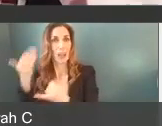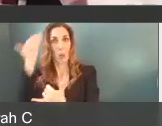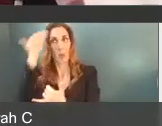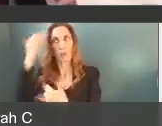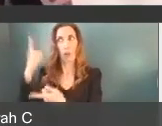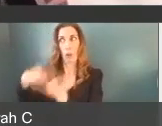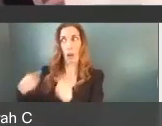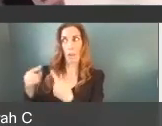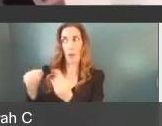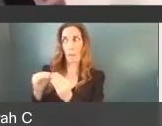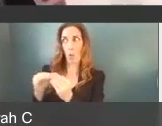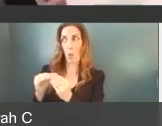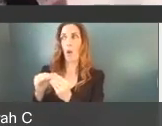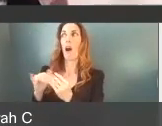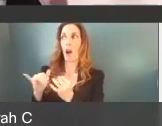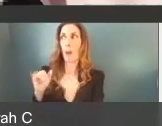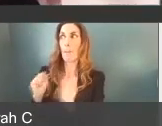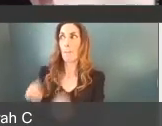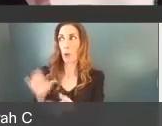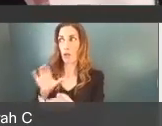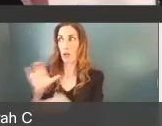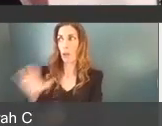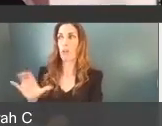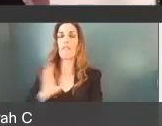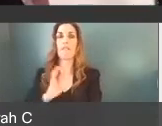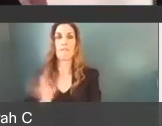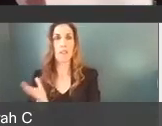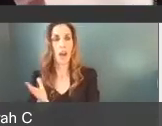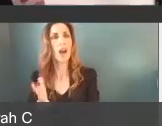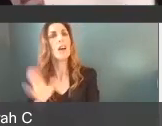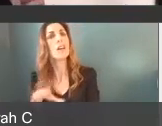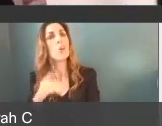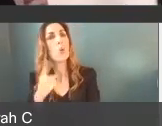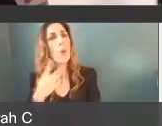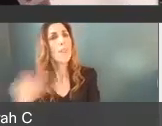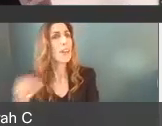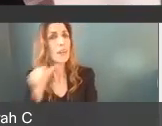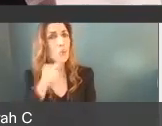much greater allocation of vaccine. What I don't have information about, because we are